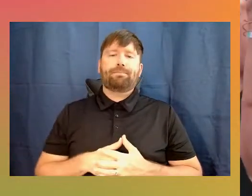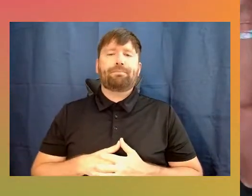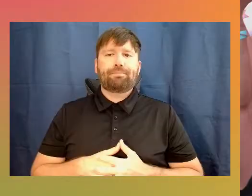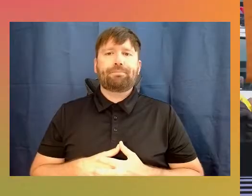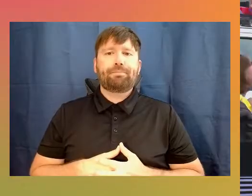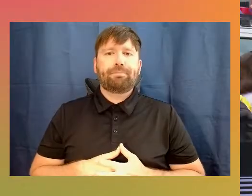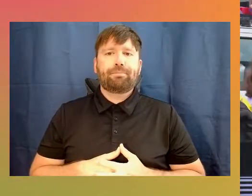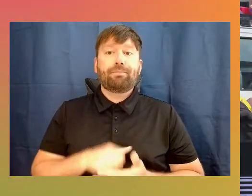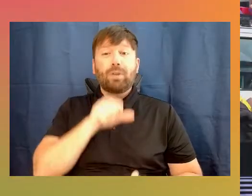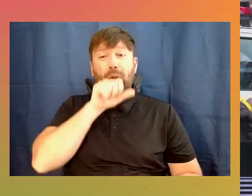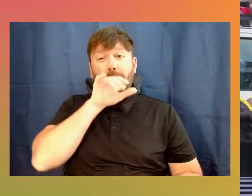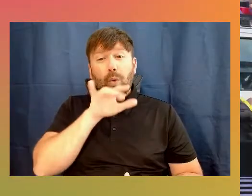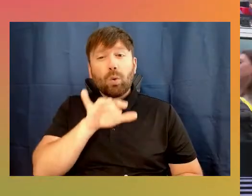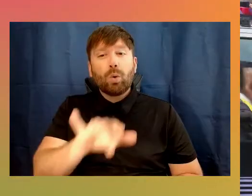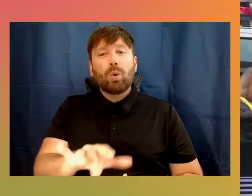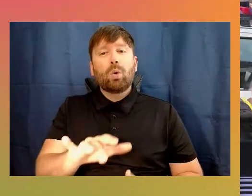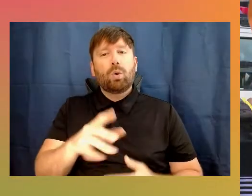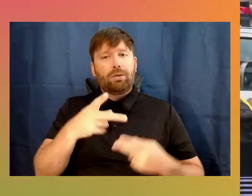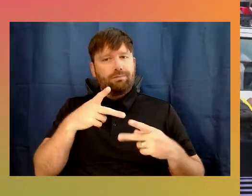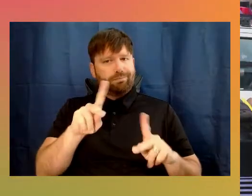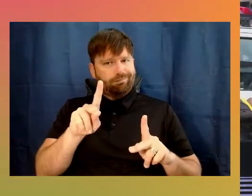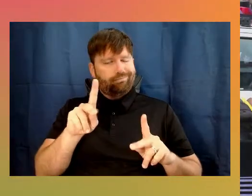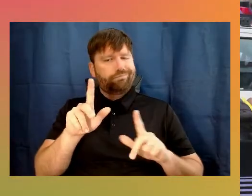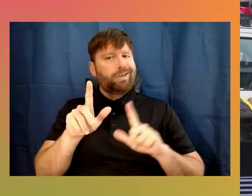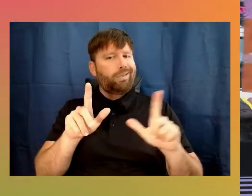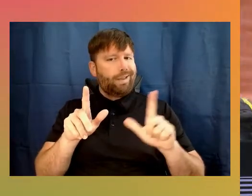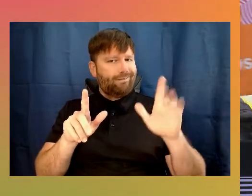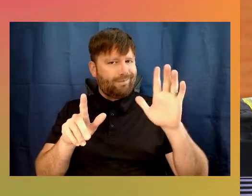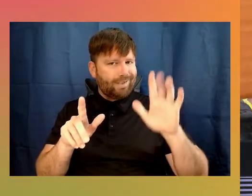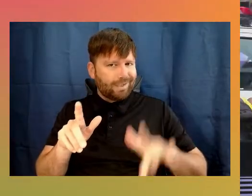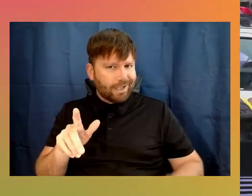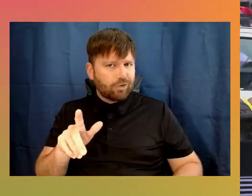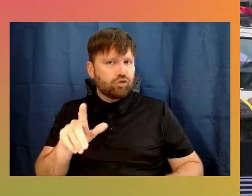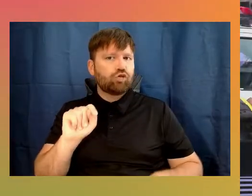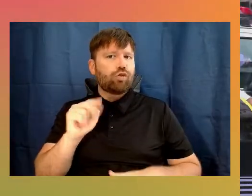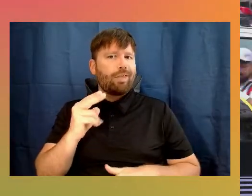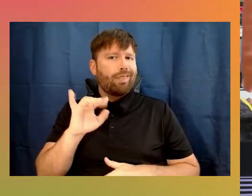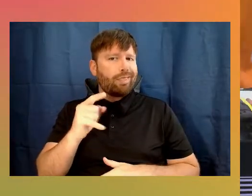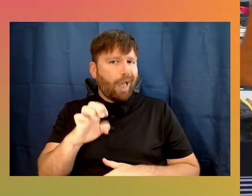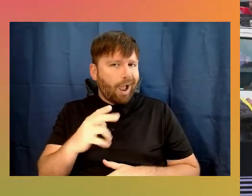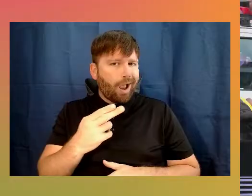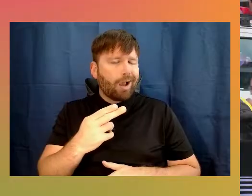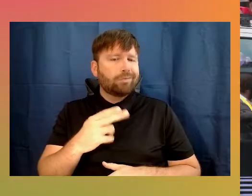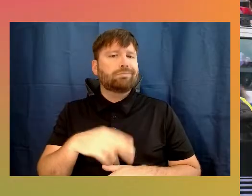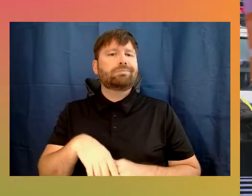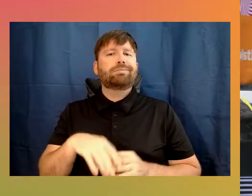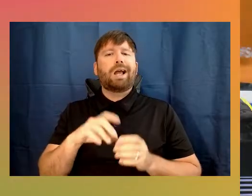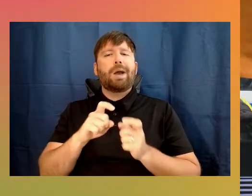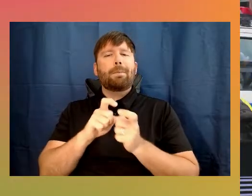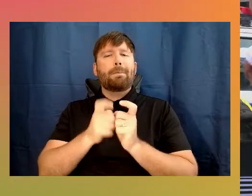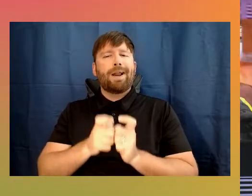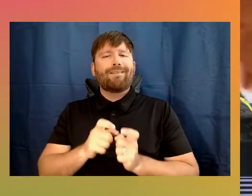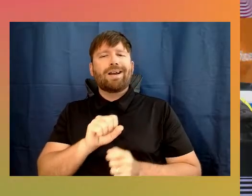REACH MORE UPS AND BACK. GAZING UP AT THE SKY.